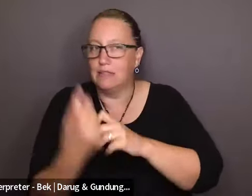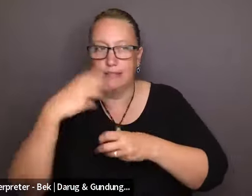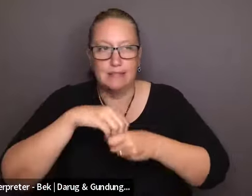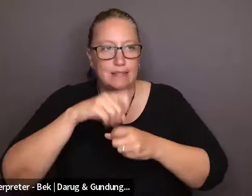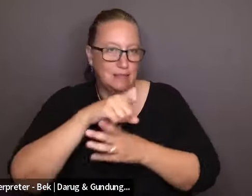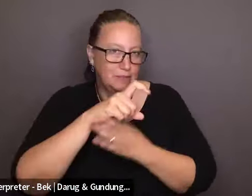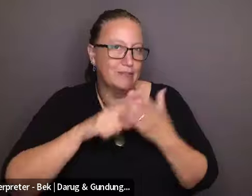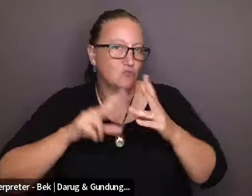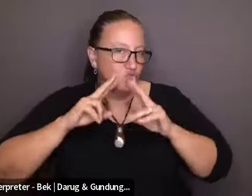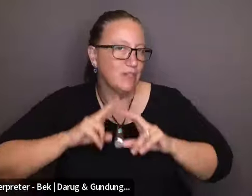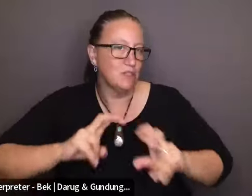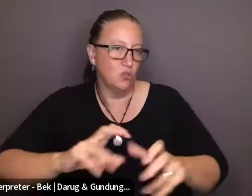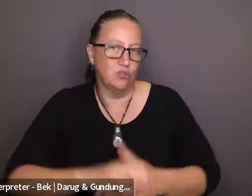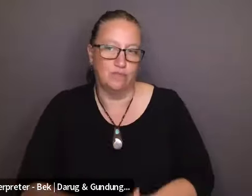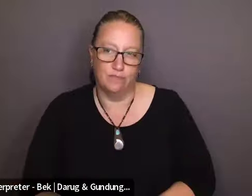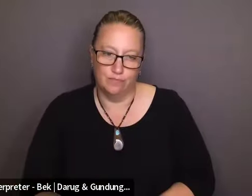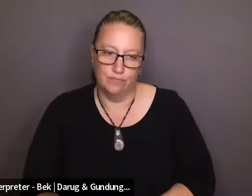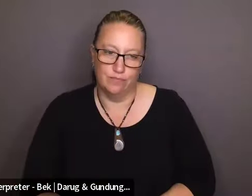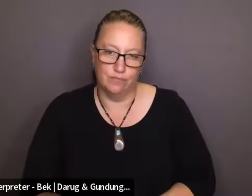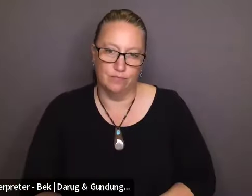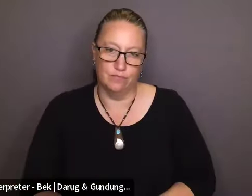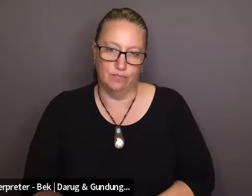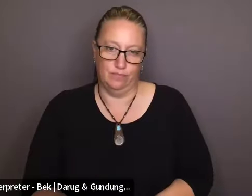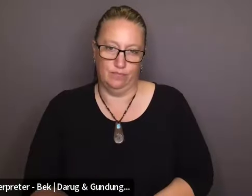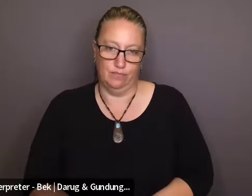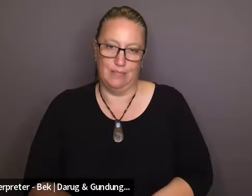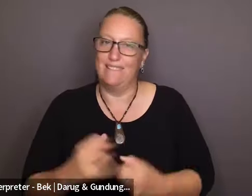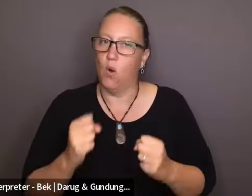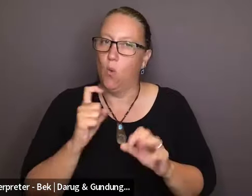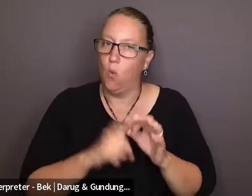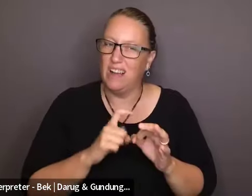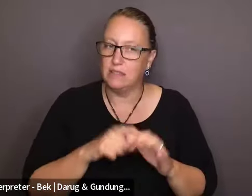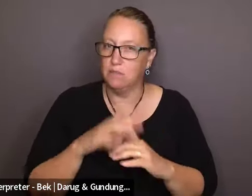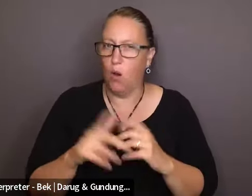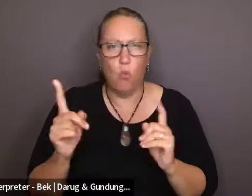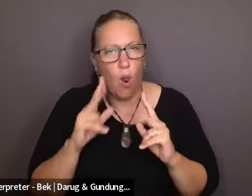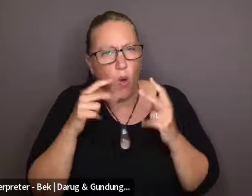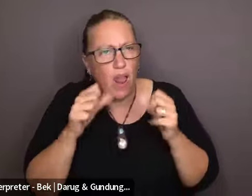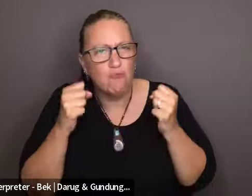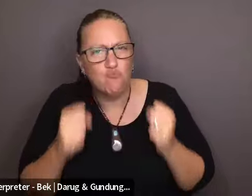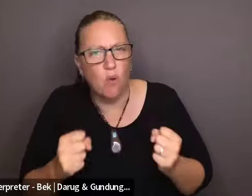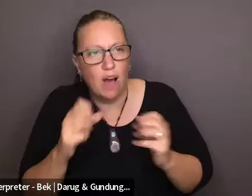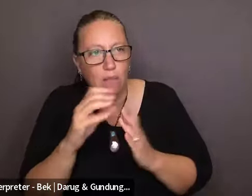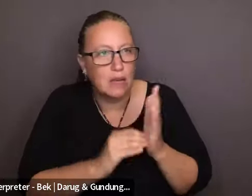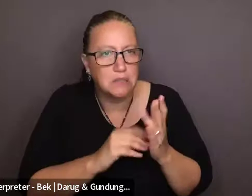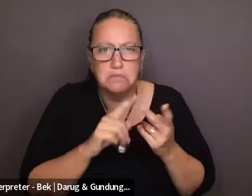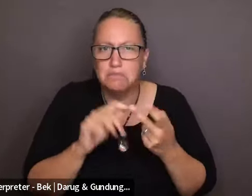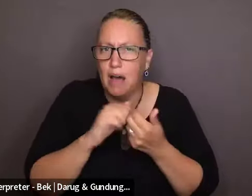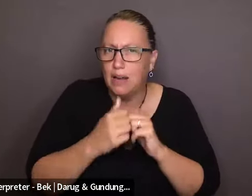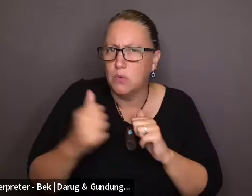distributing funding, it's part of a broader movement of change in disability research. The questions we've